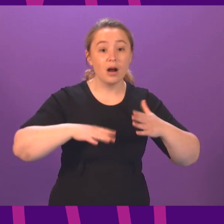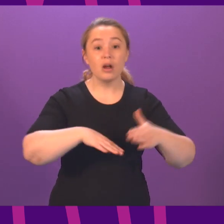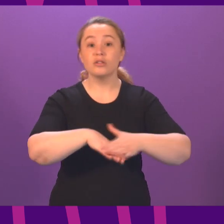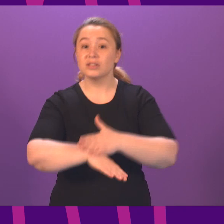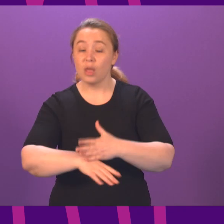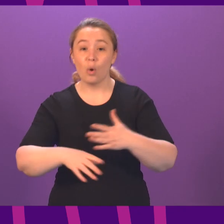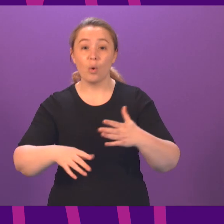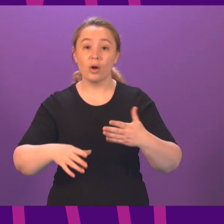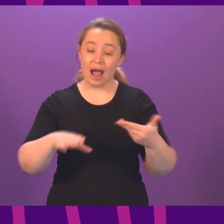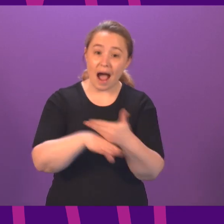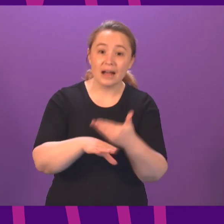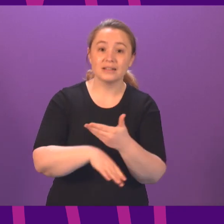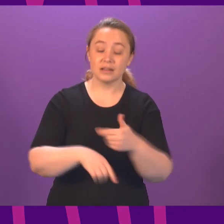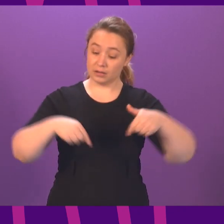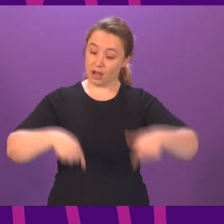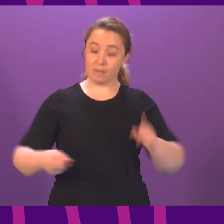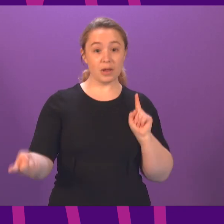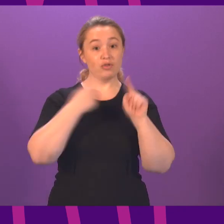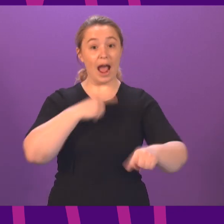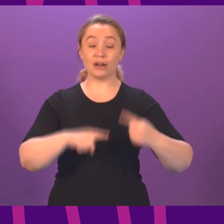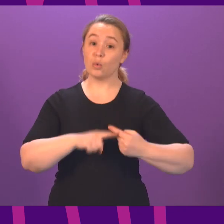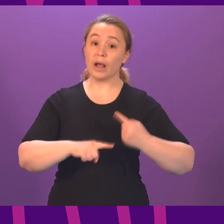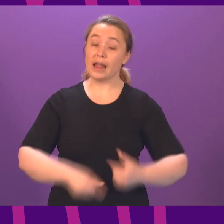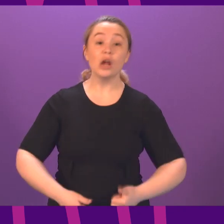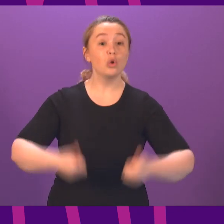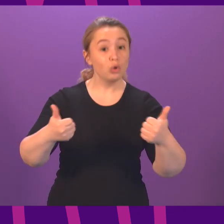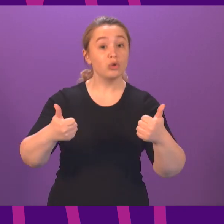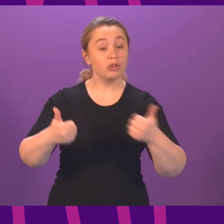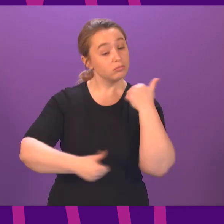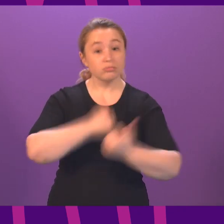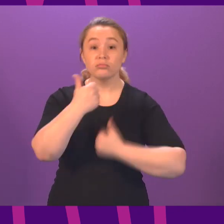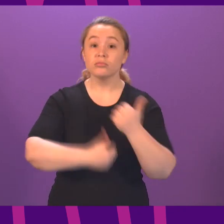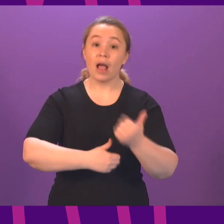may have reacted quickly—I welcome that and thank national health service and care